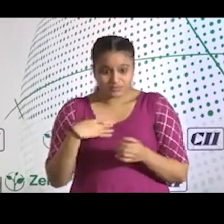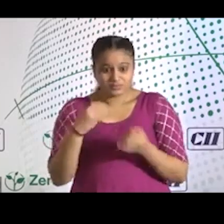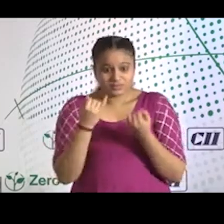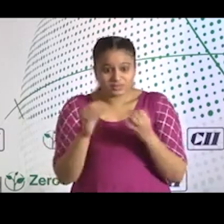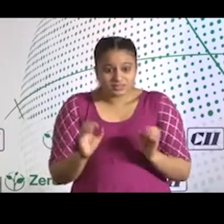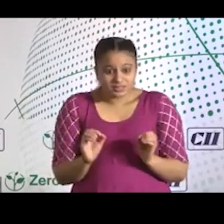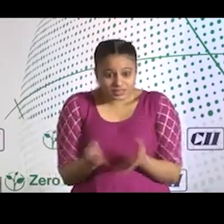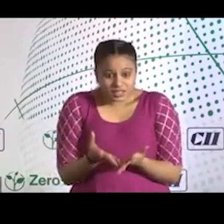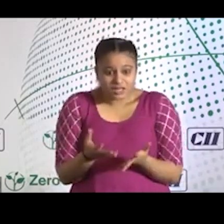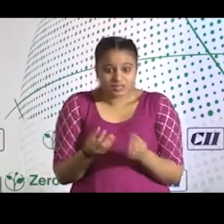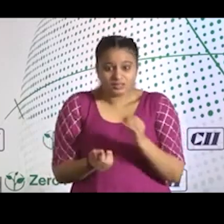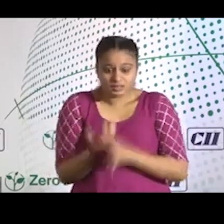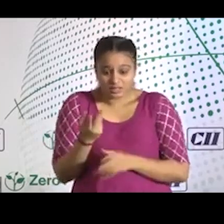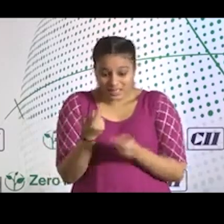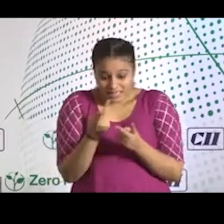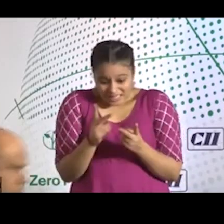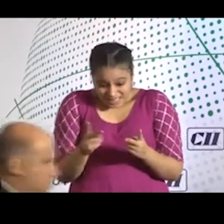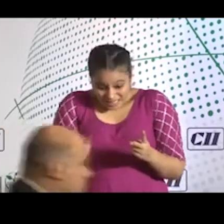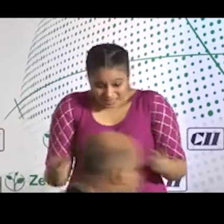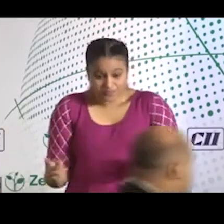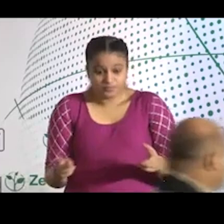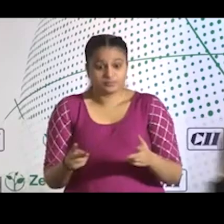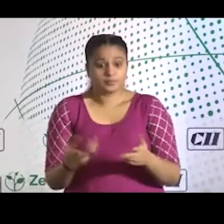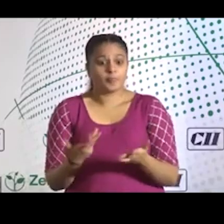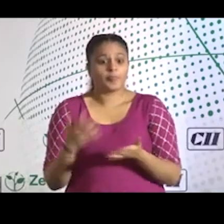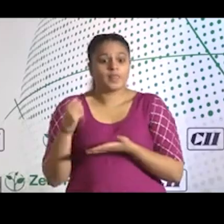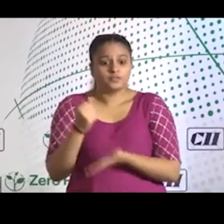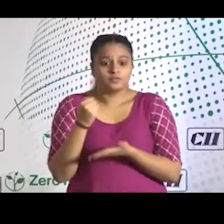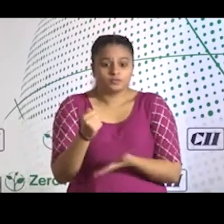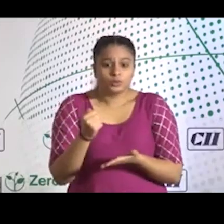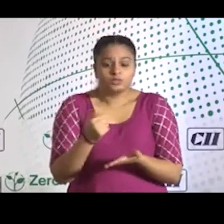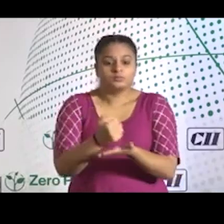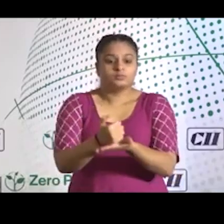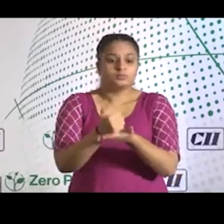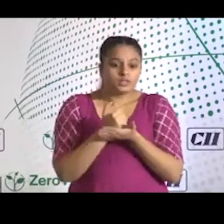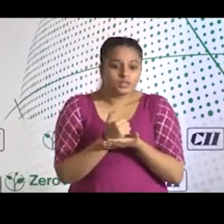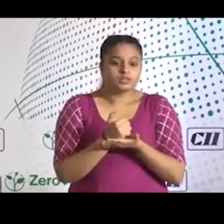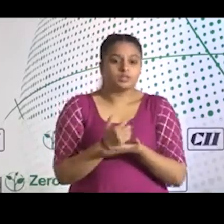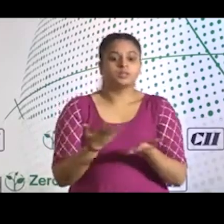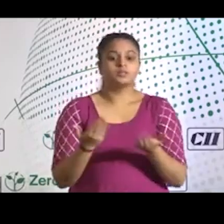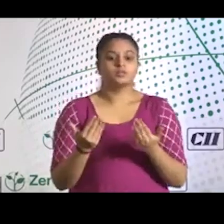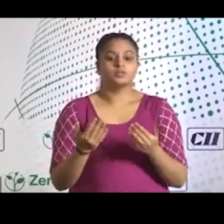a different kind of grant can help the journey move forward